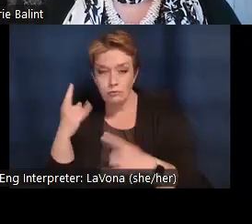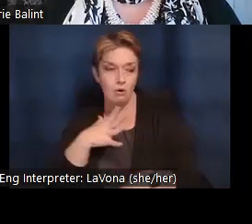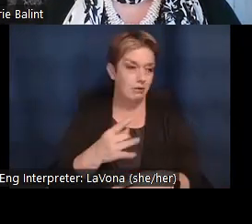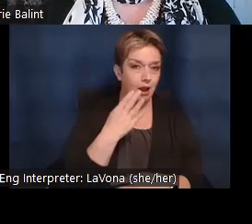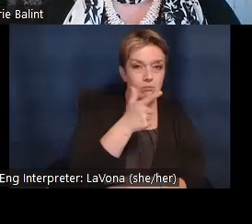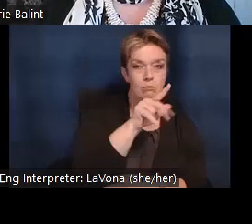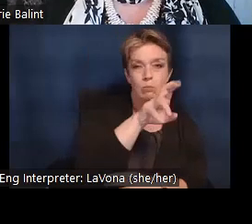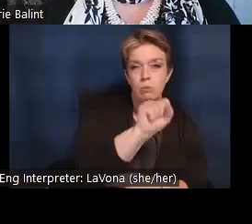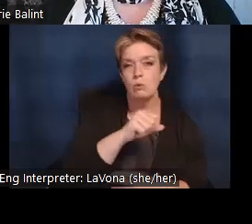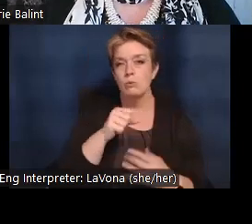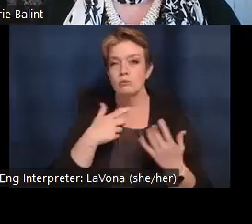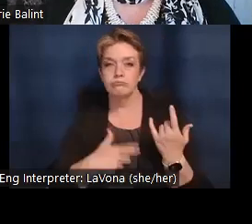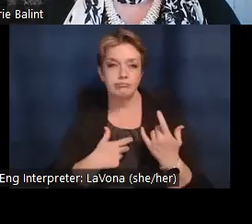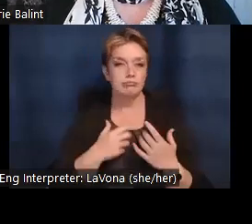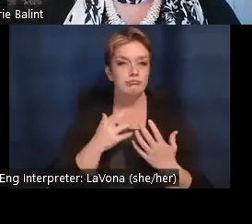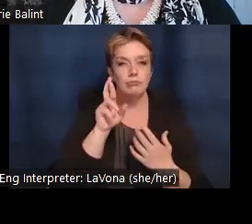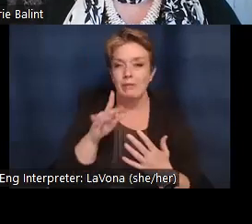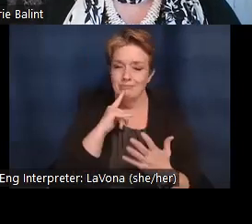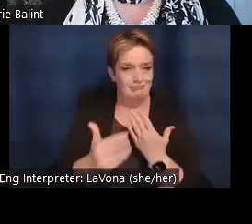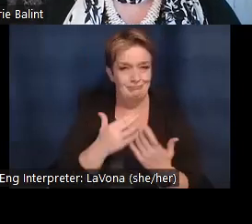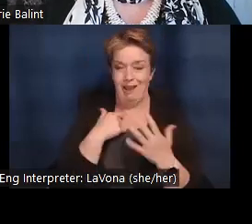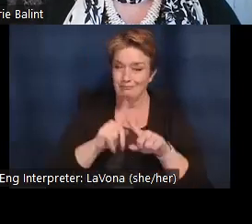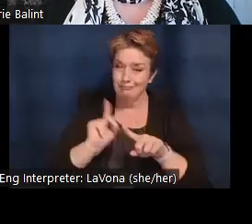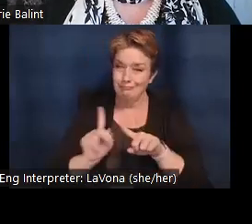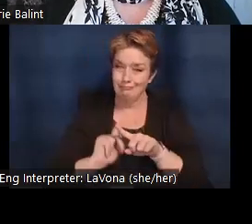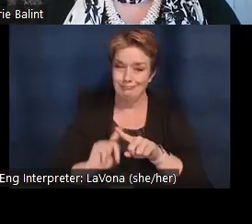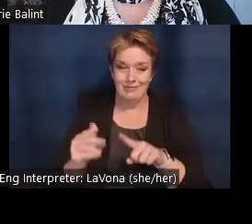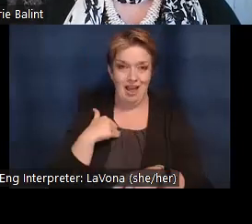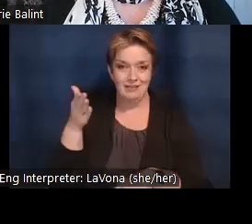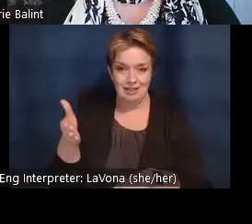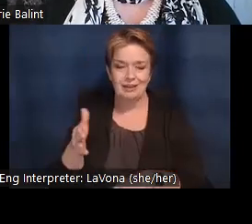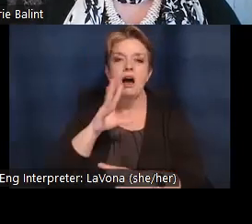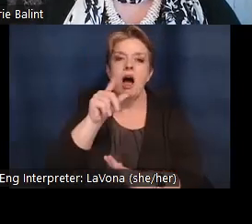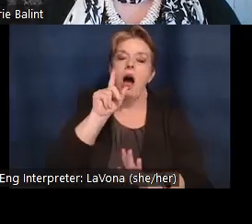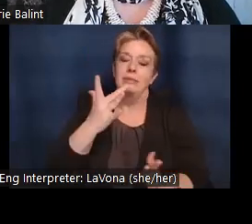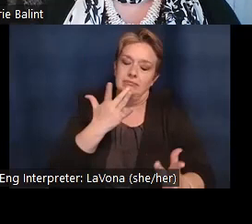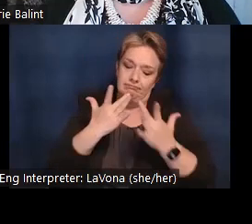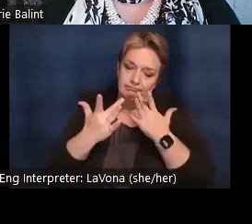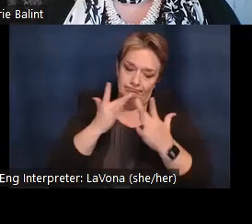And as with many Southern cities, you don't want to miss your chance to taste Memphis' unique spin on barbecue.